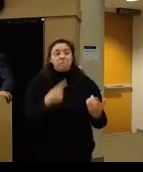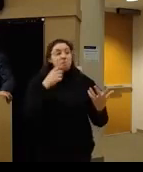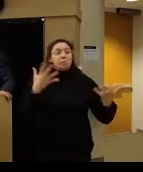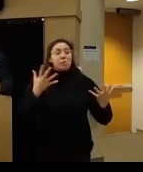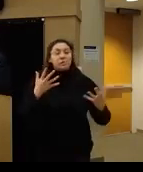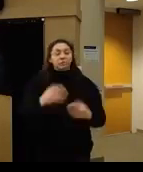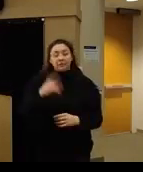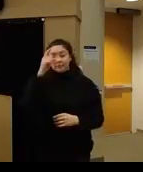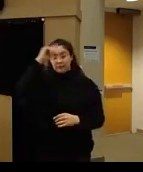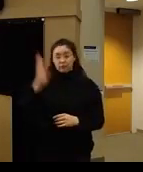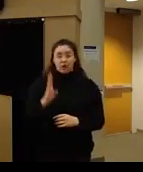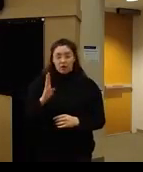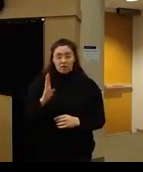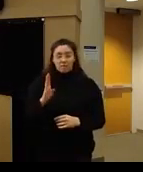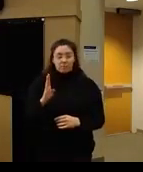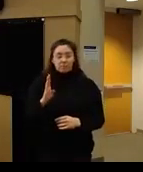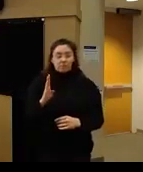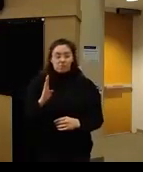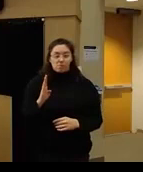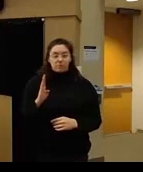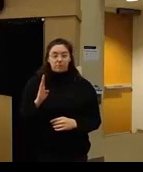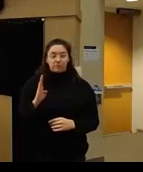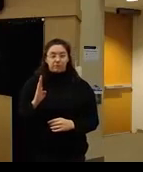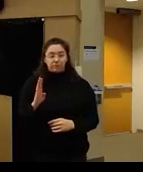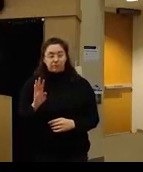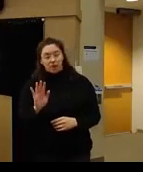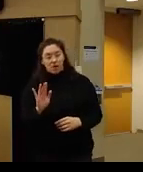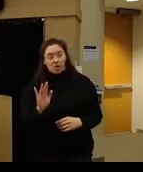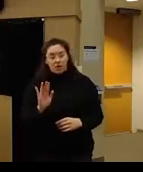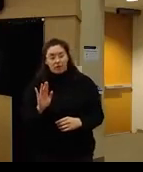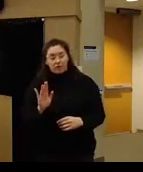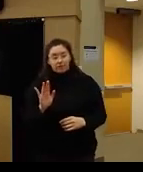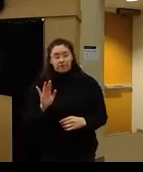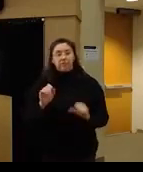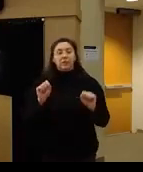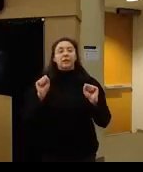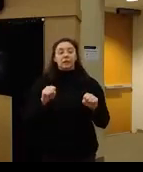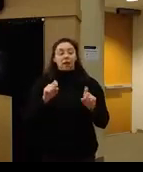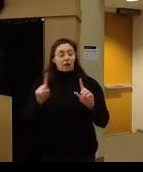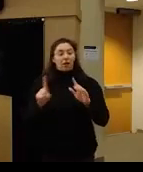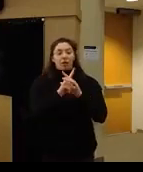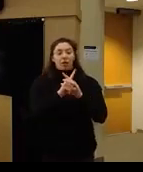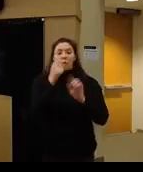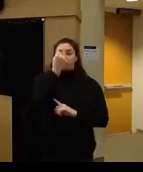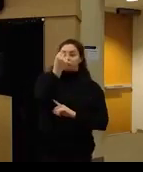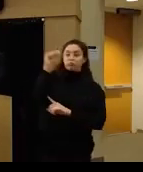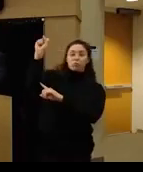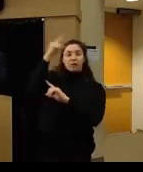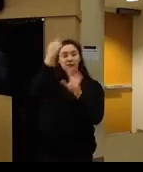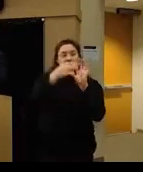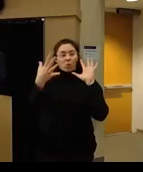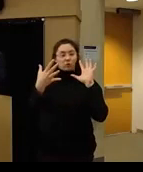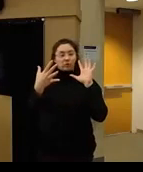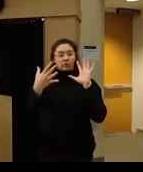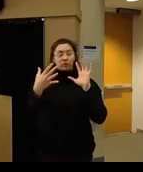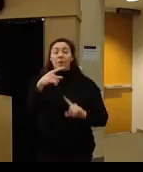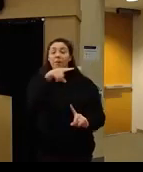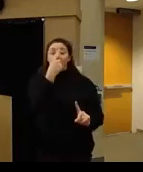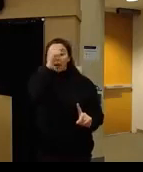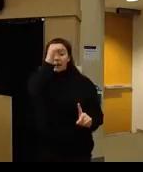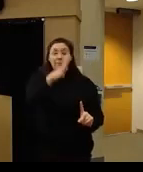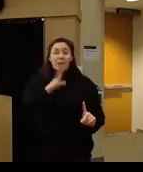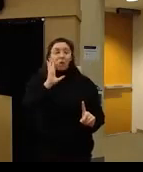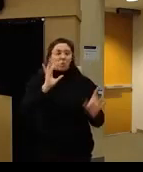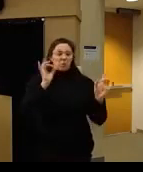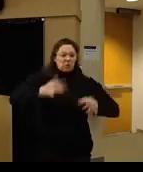schizophrenia uh can appear as a protest psychosis whereby black men develop hostile and aggressive